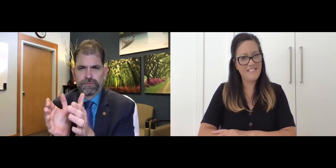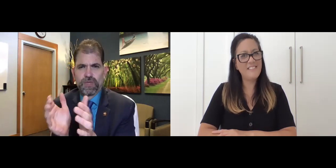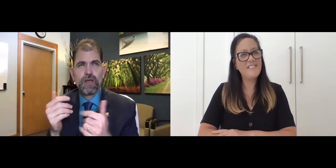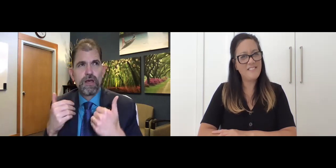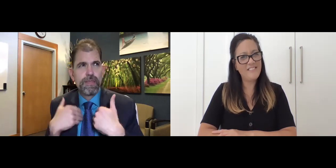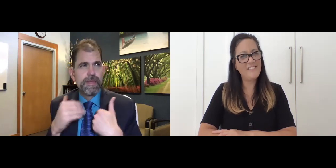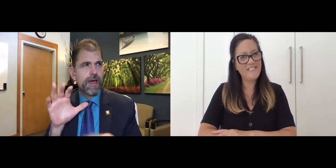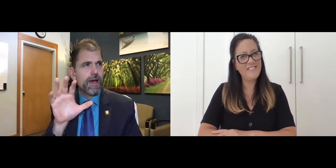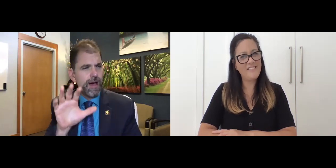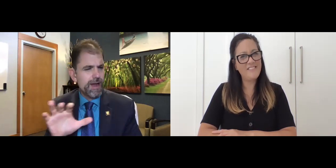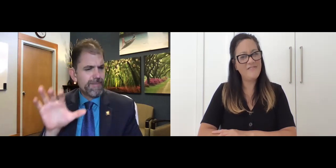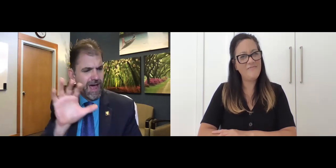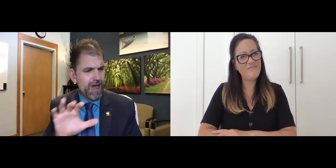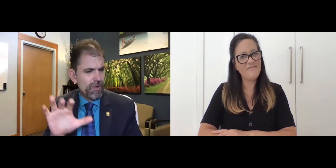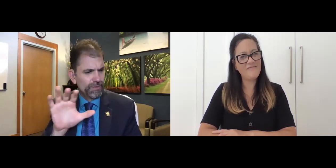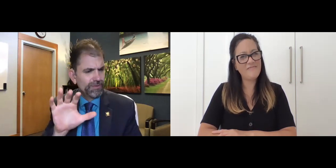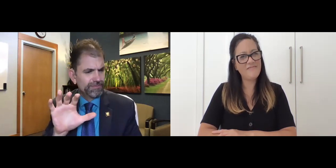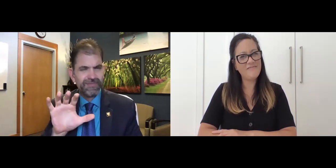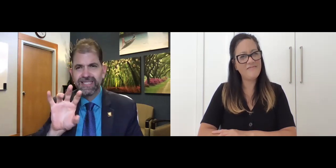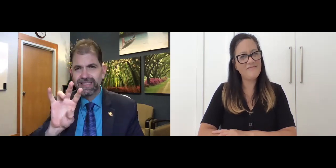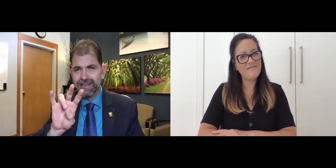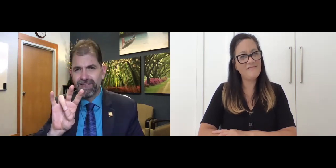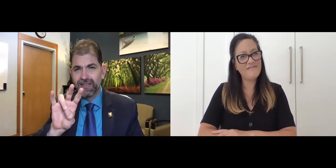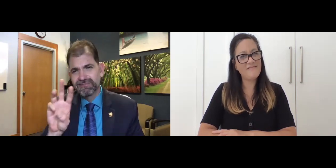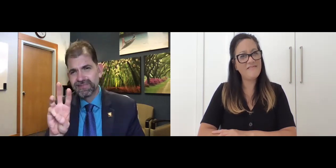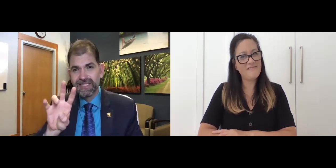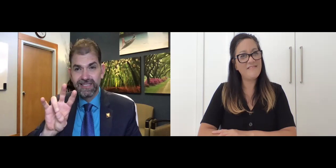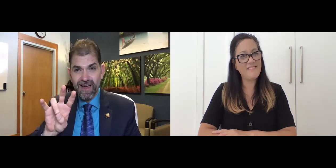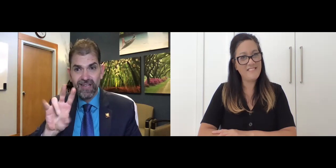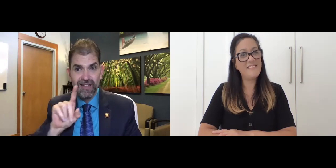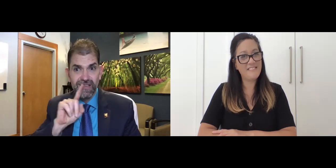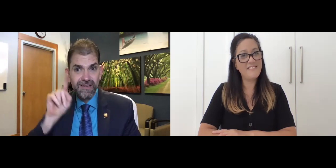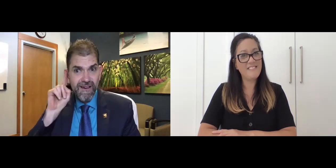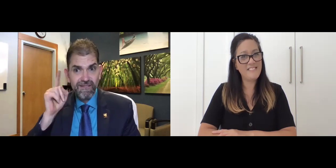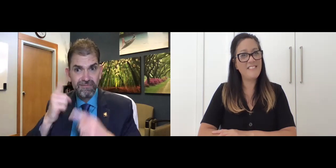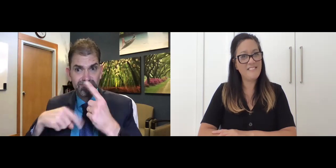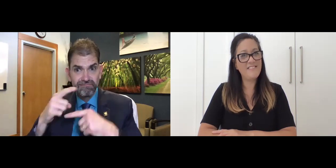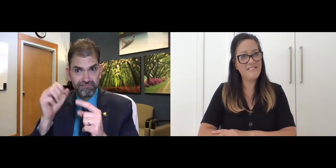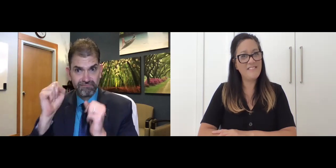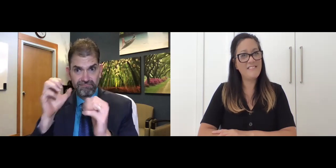There was a deaf world there but it was much smaller. I would say there were about six or seven